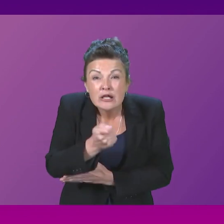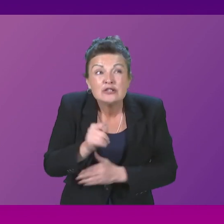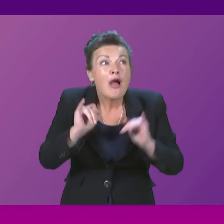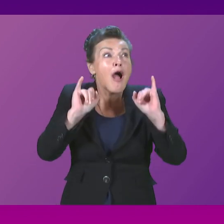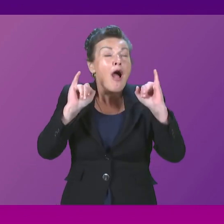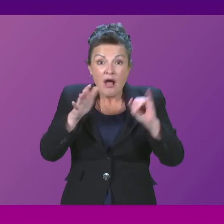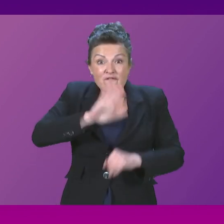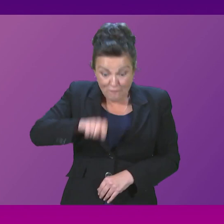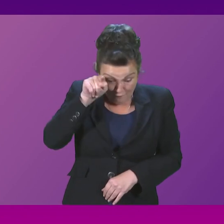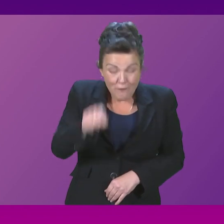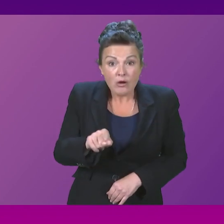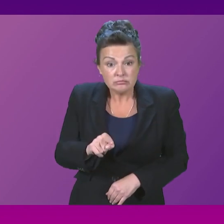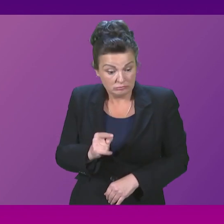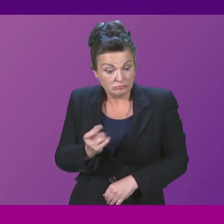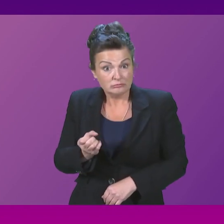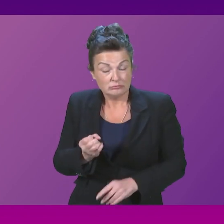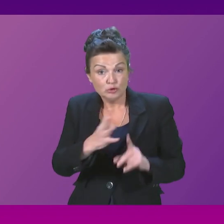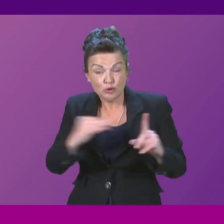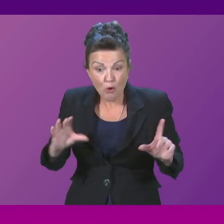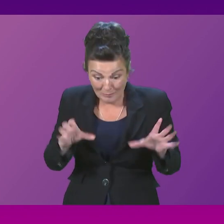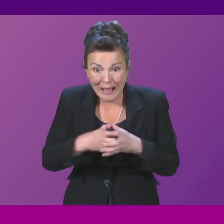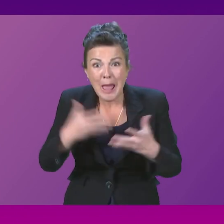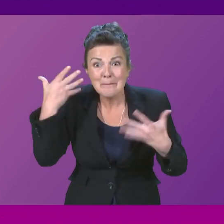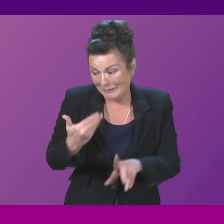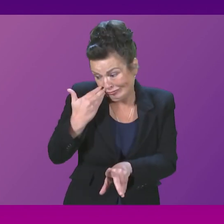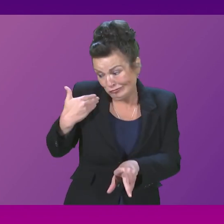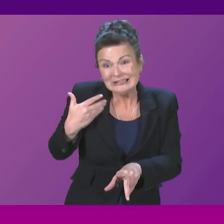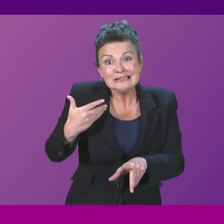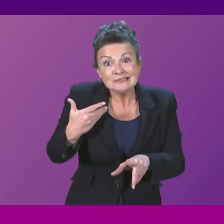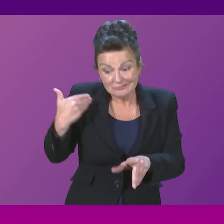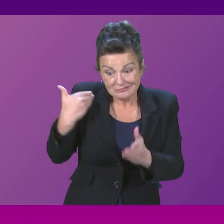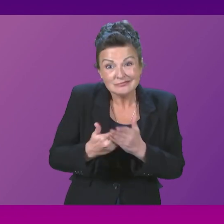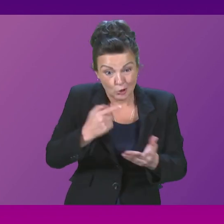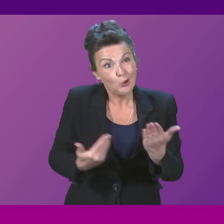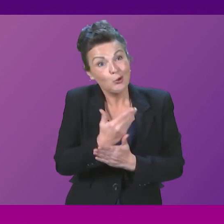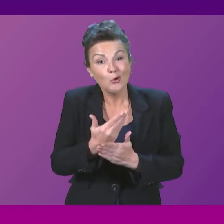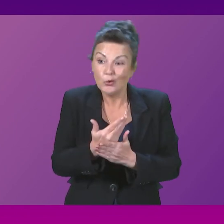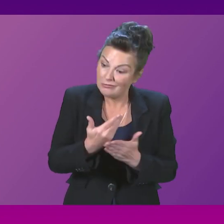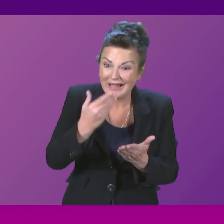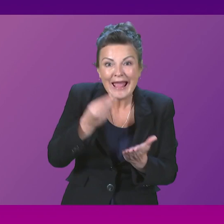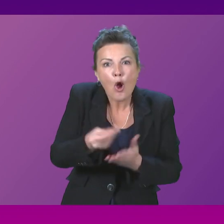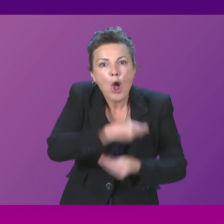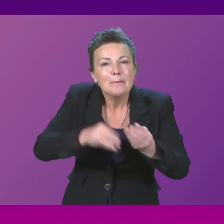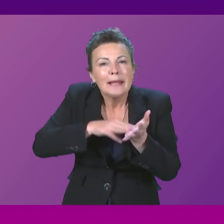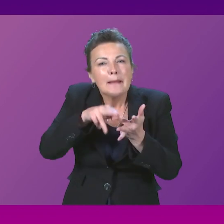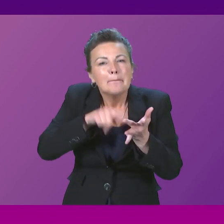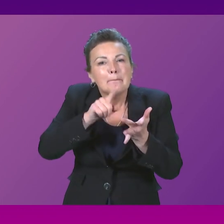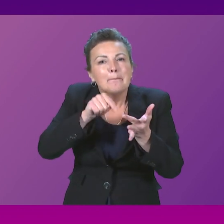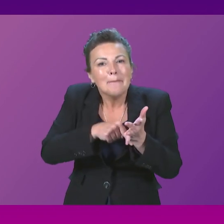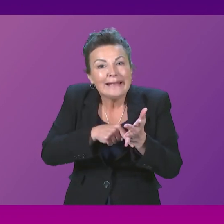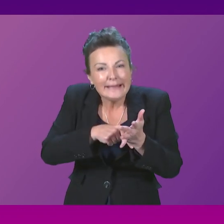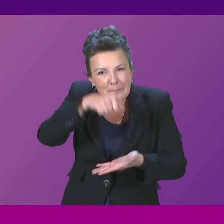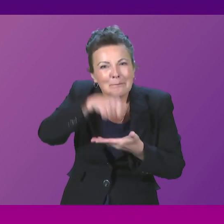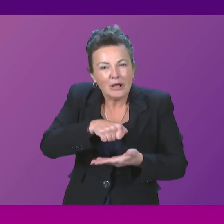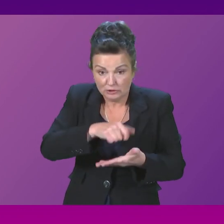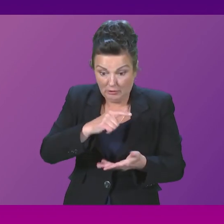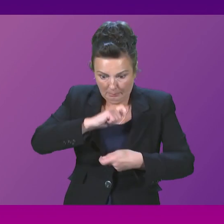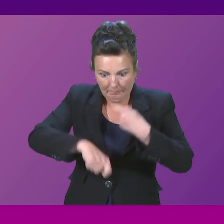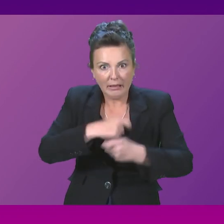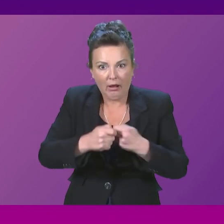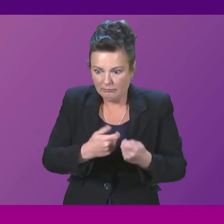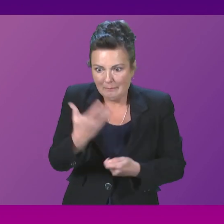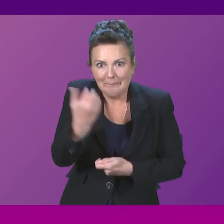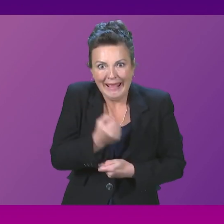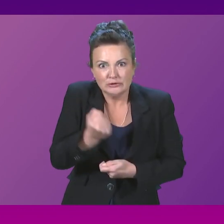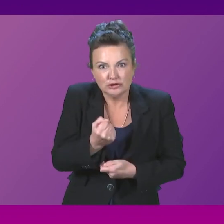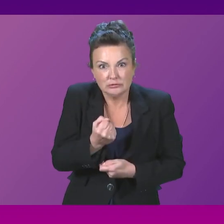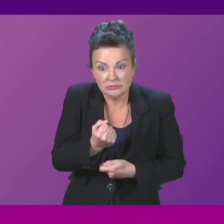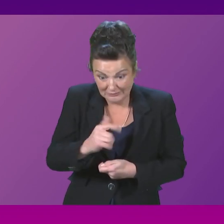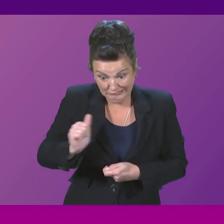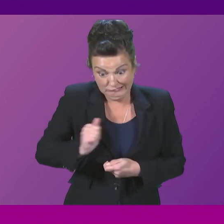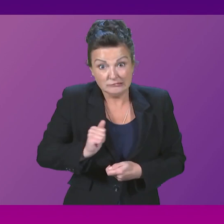from the party that, over recent weeks, brought pension funds within hours of collapse.